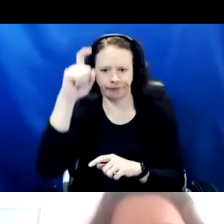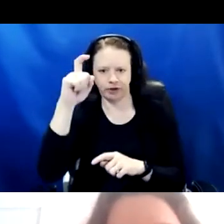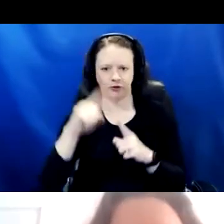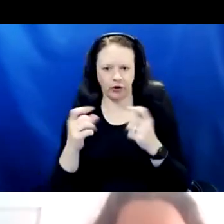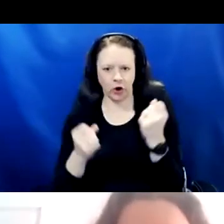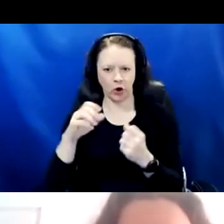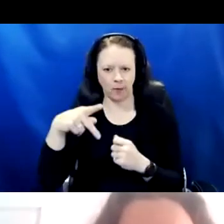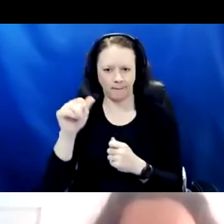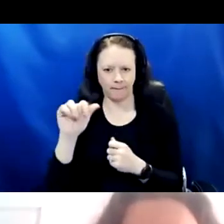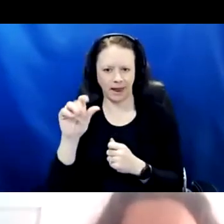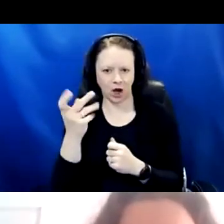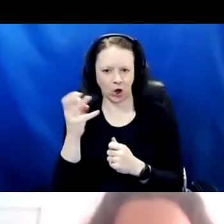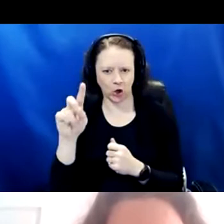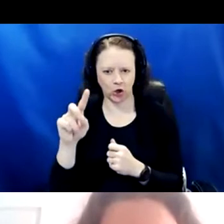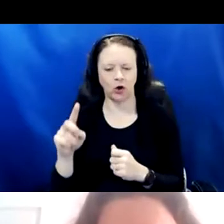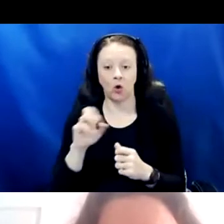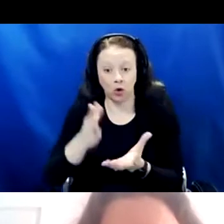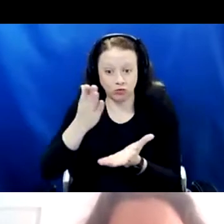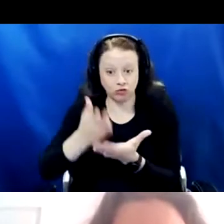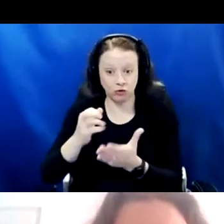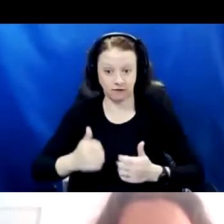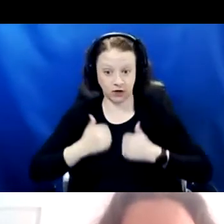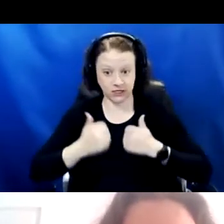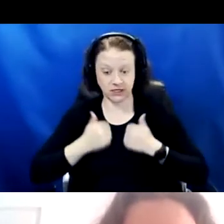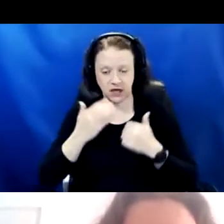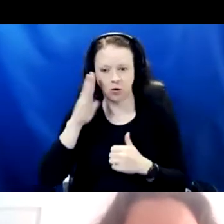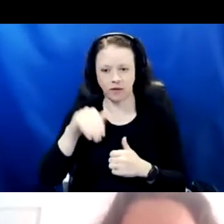We know that Alameda County has circulated a template form